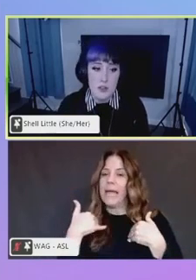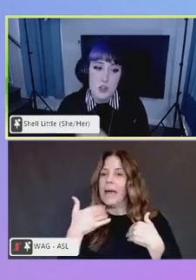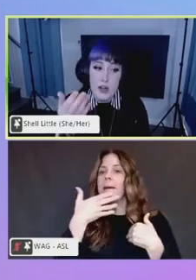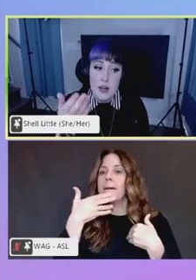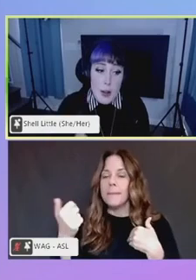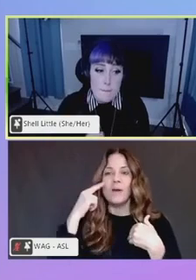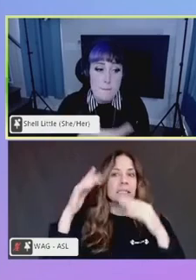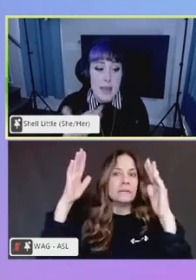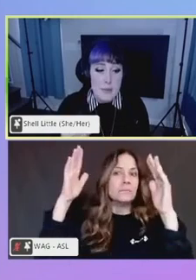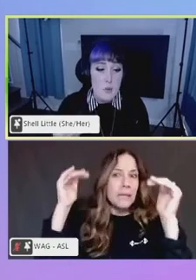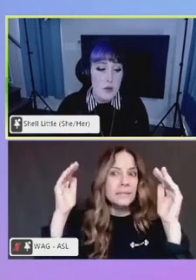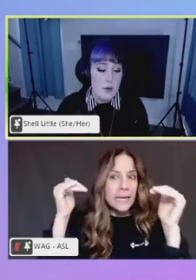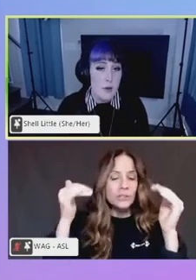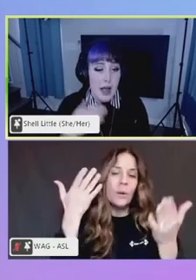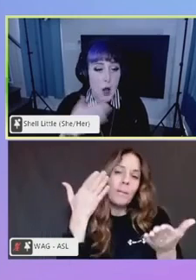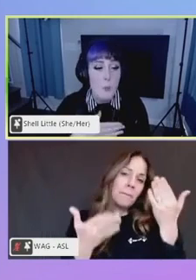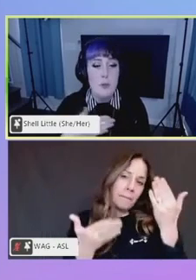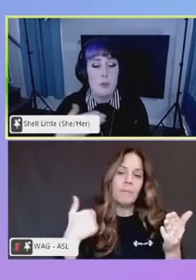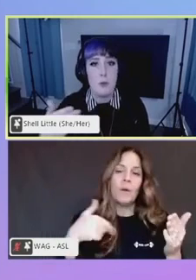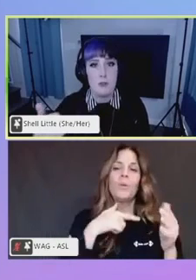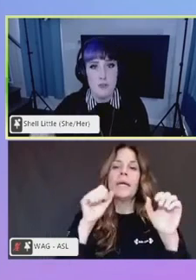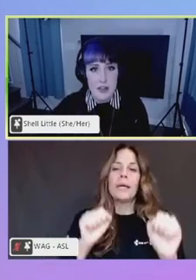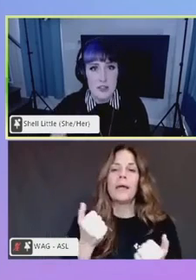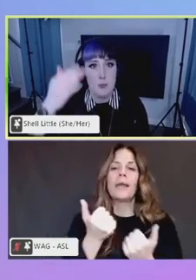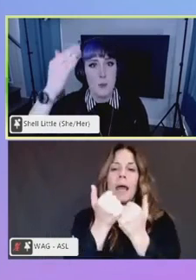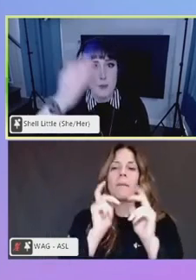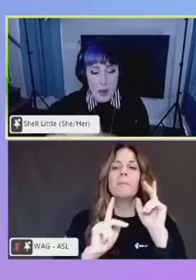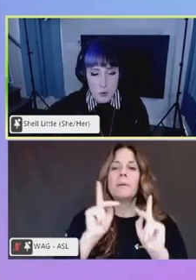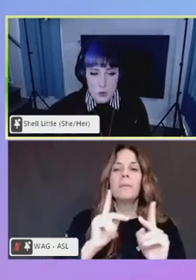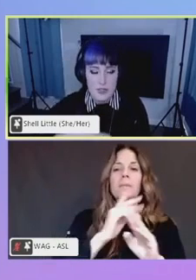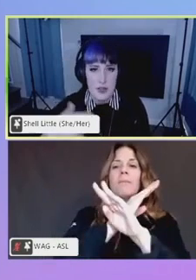come in, I'm so excited about Texas barbecue talk to them